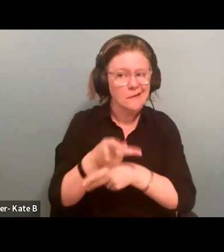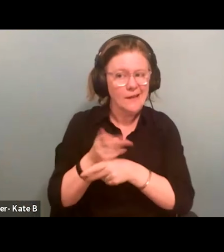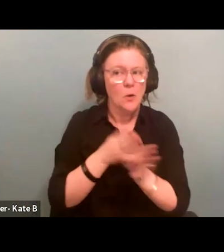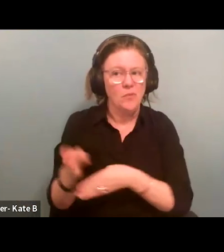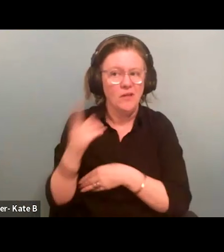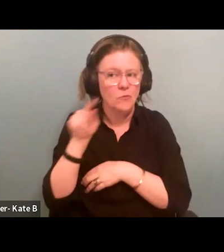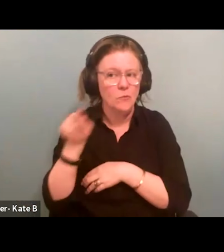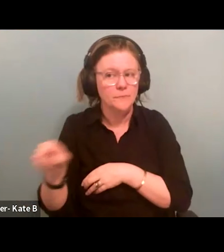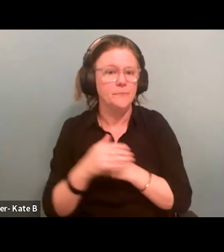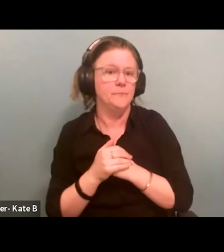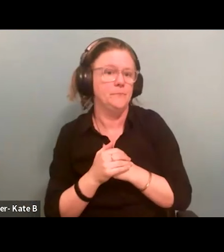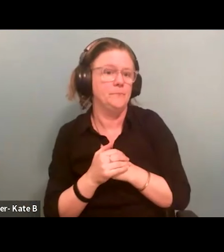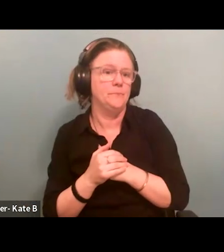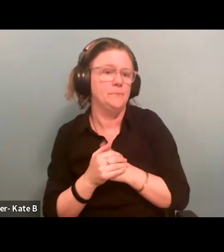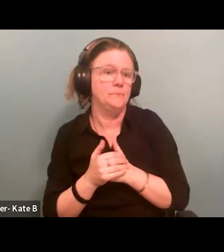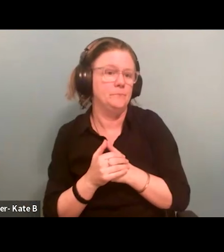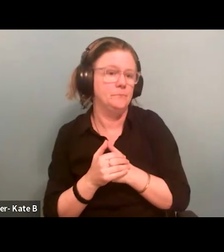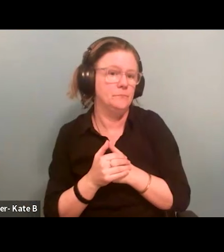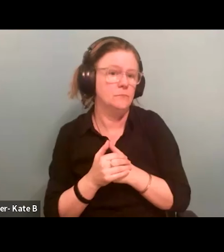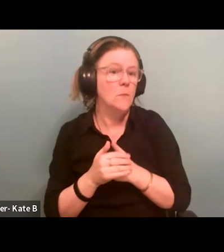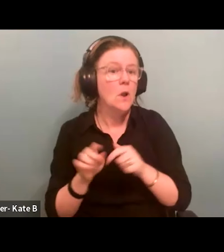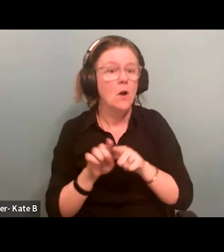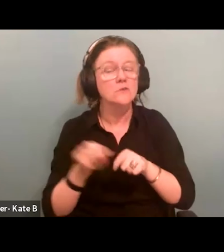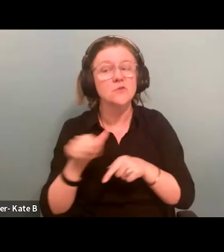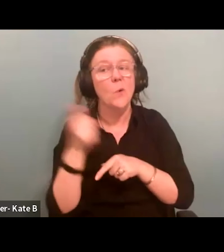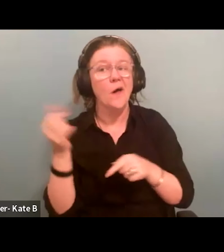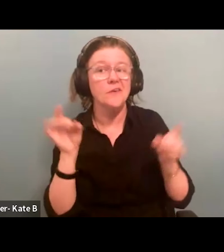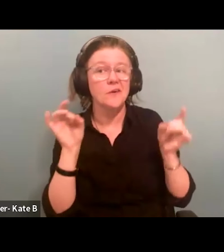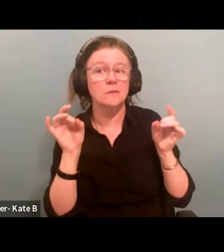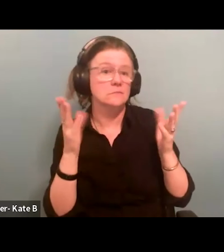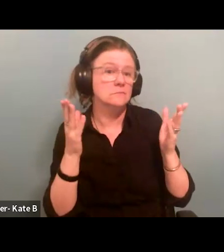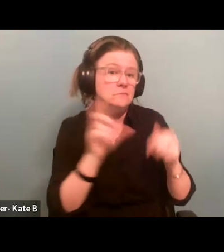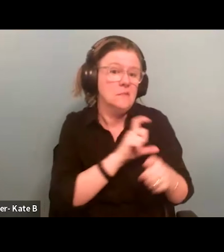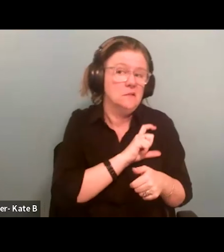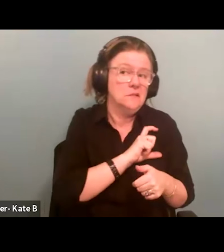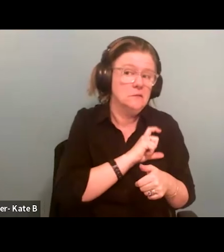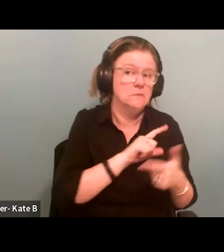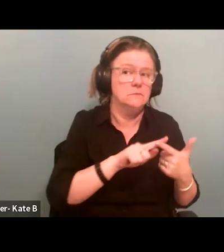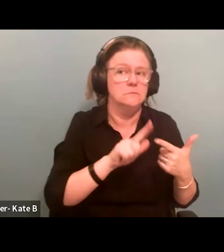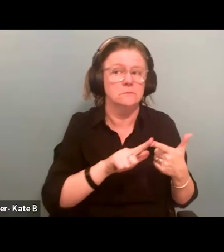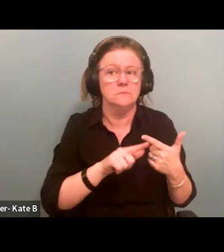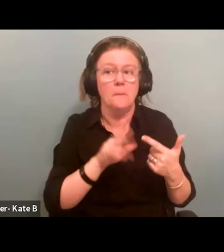Professional contacts are also made for everything from law enforcement to financial institutions